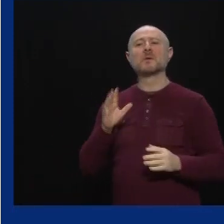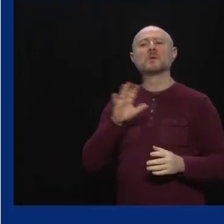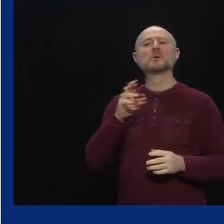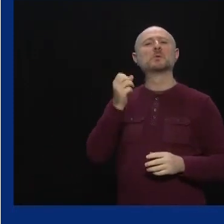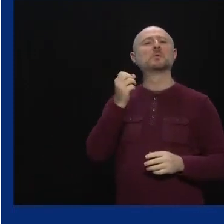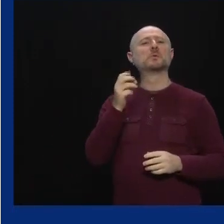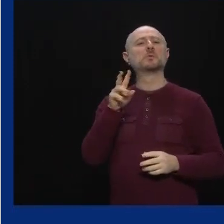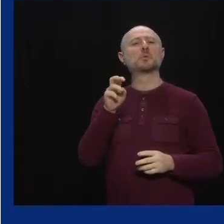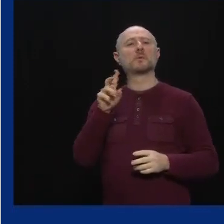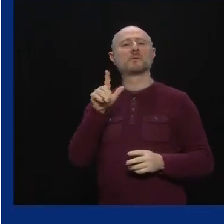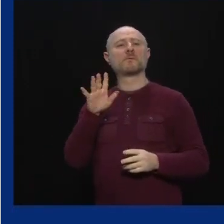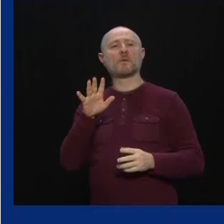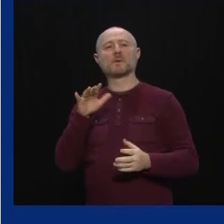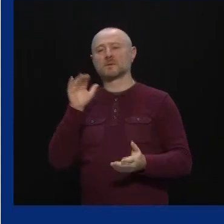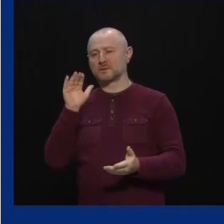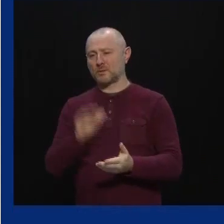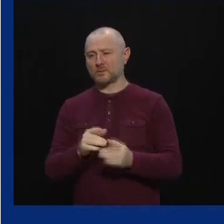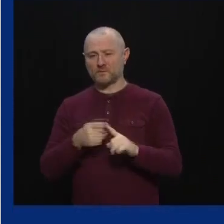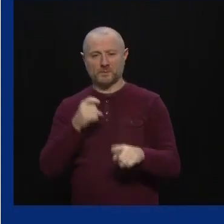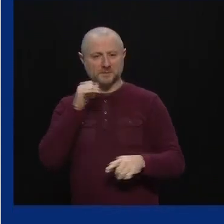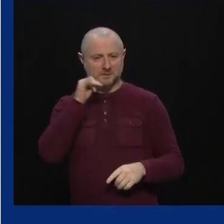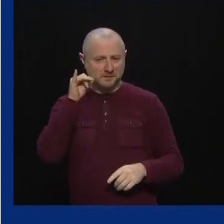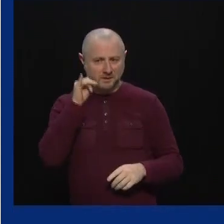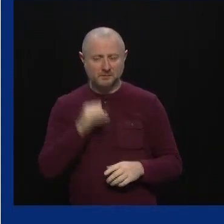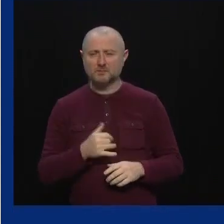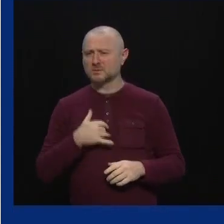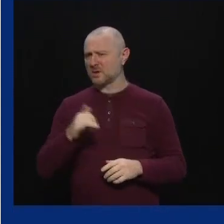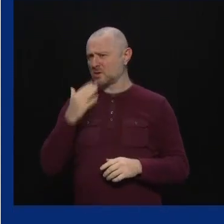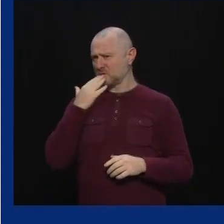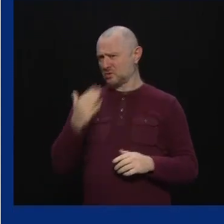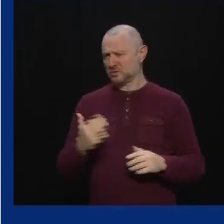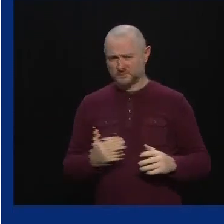BUT WE ARE STARTING TO SEE A